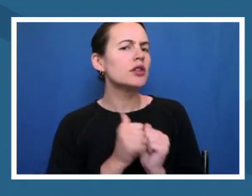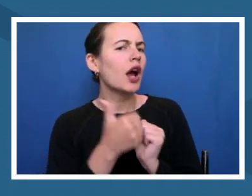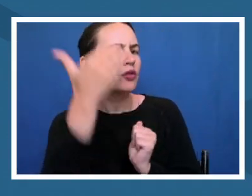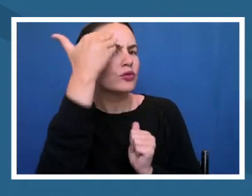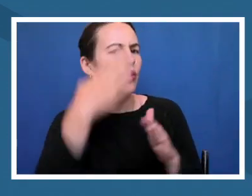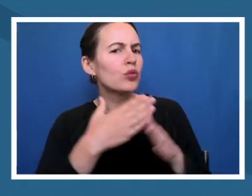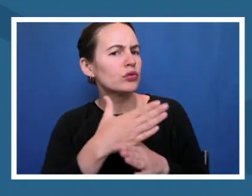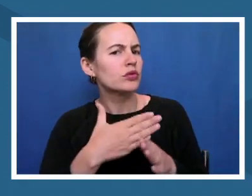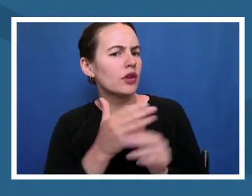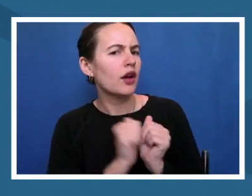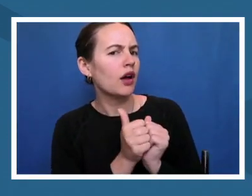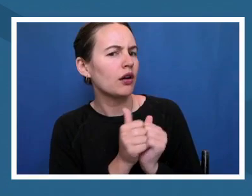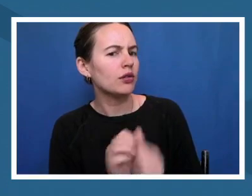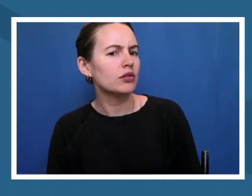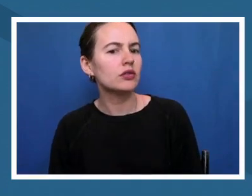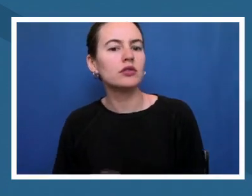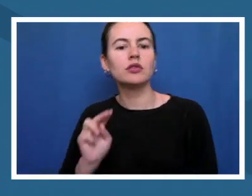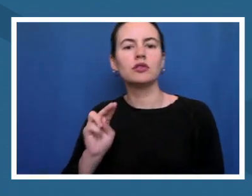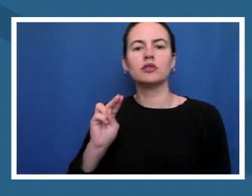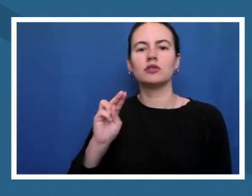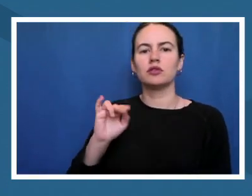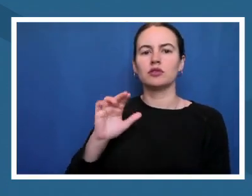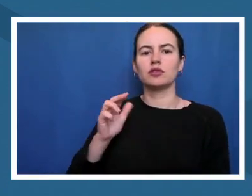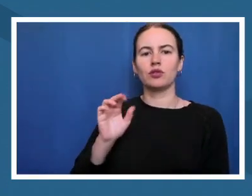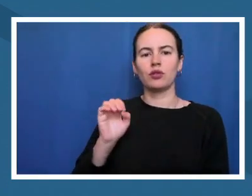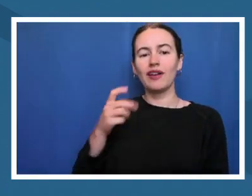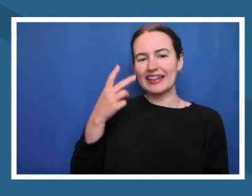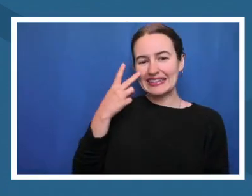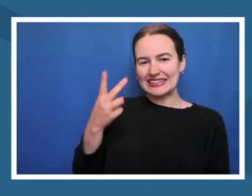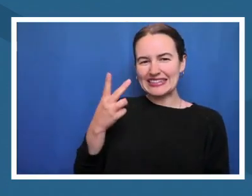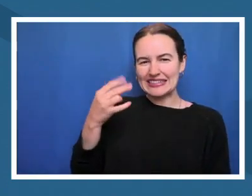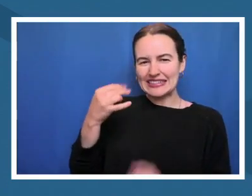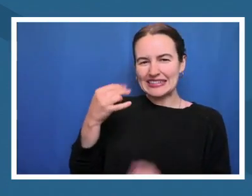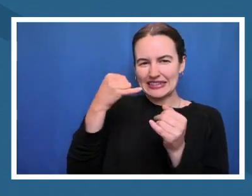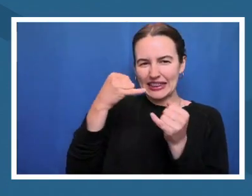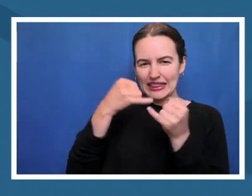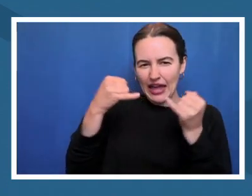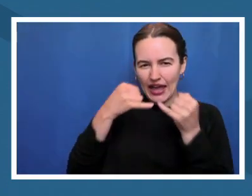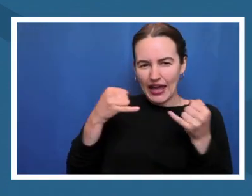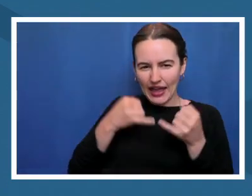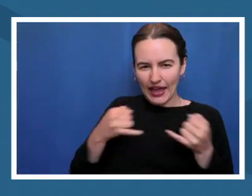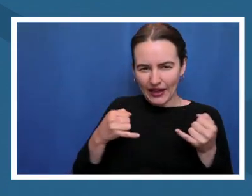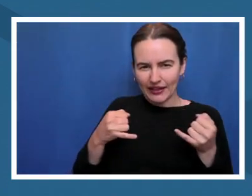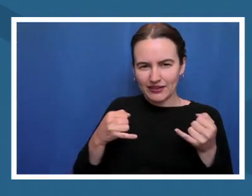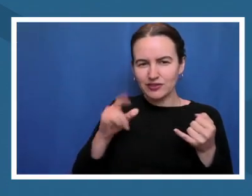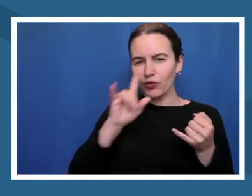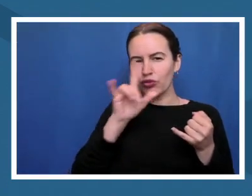i think i can see these lines and it looks like other things that are wood